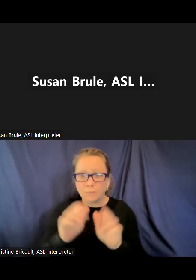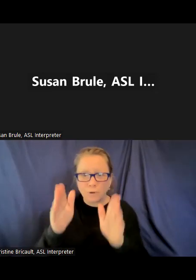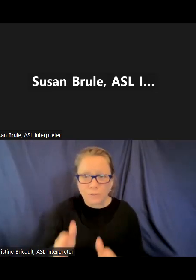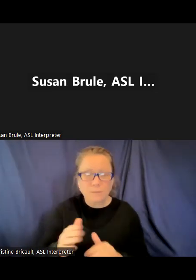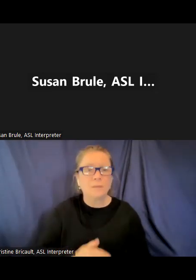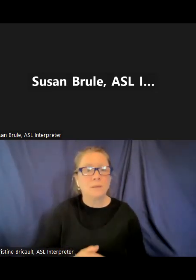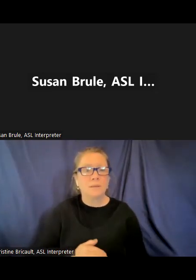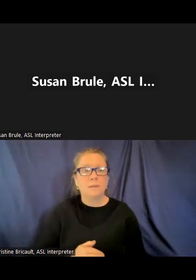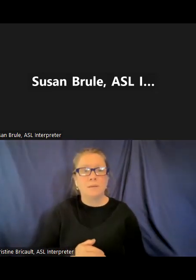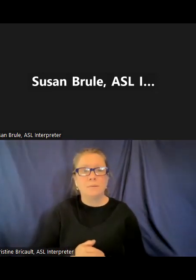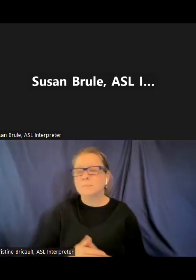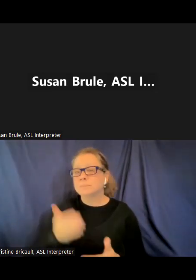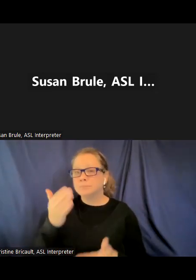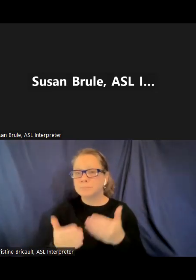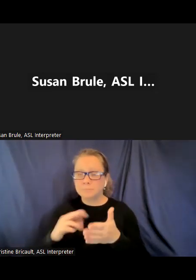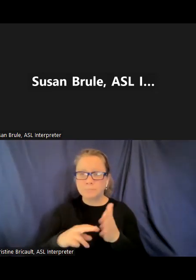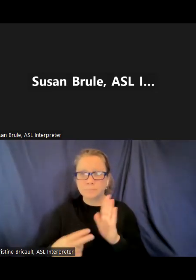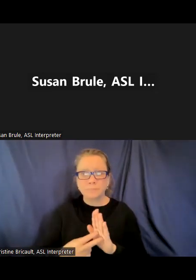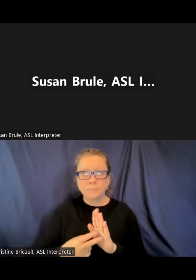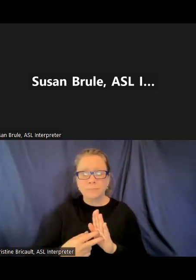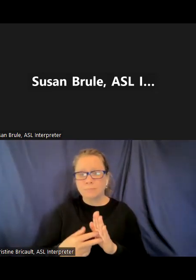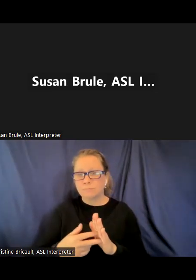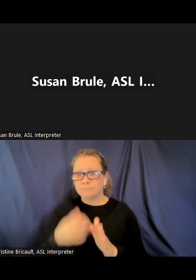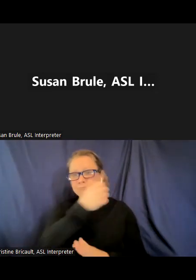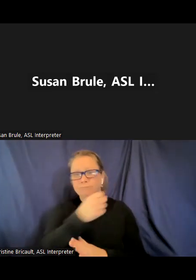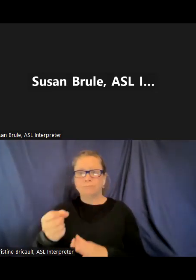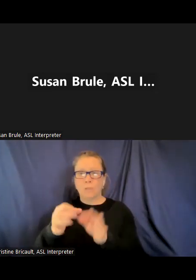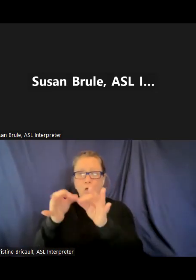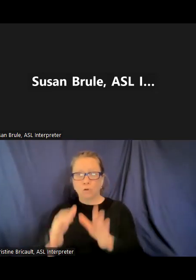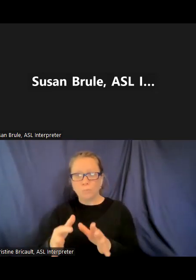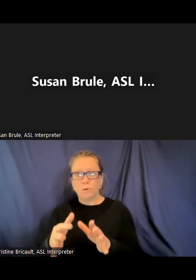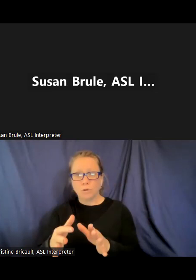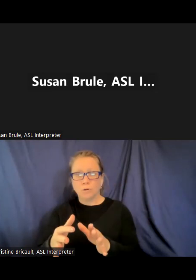It might be providing sign language interpreters during meetings or events.